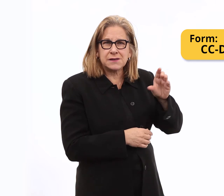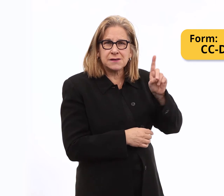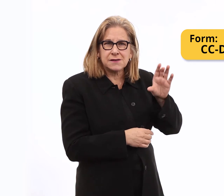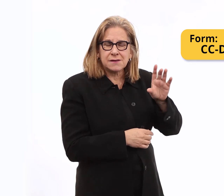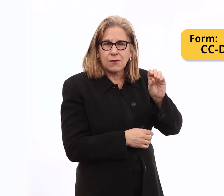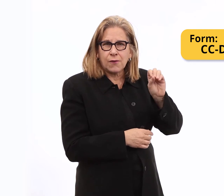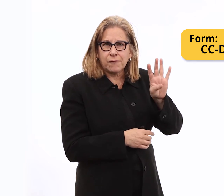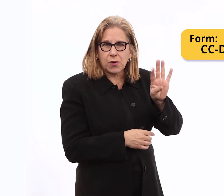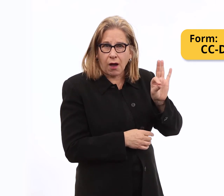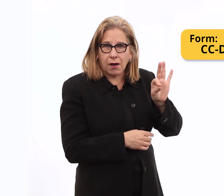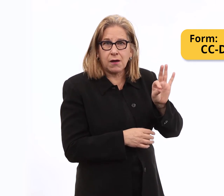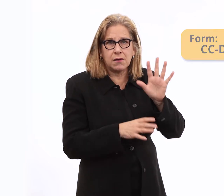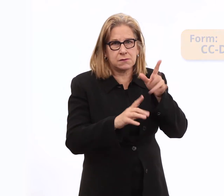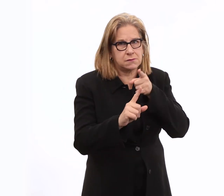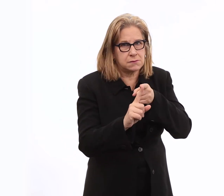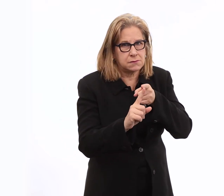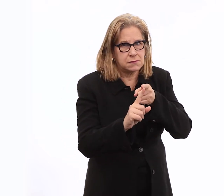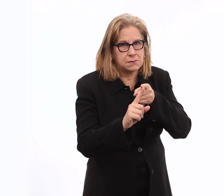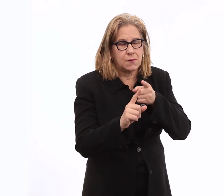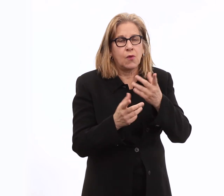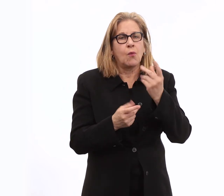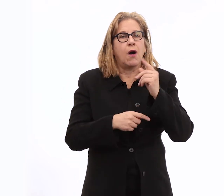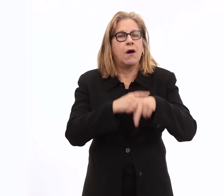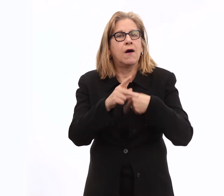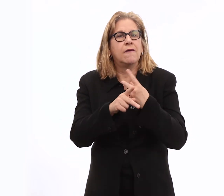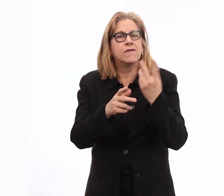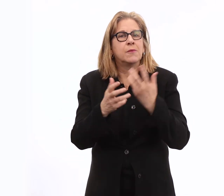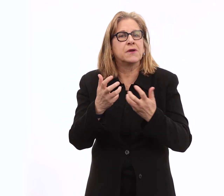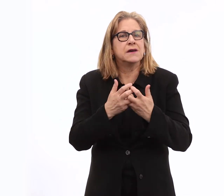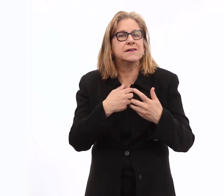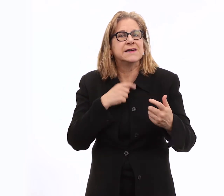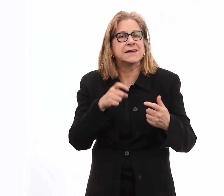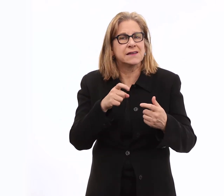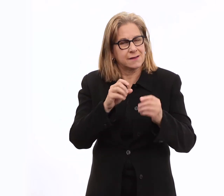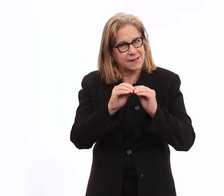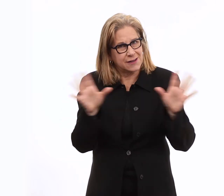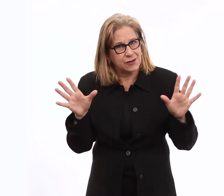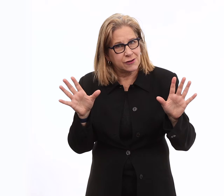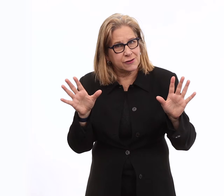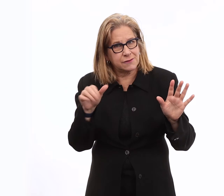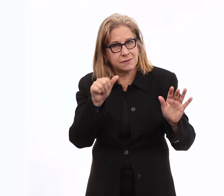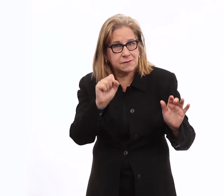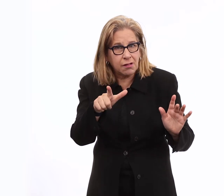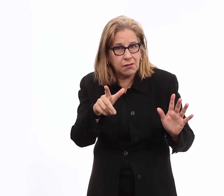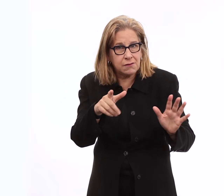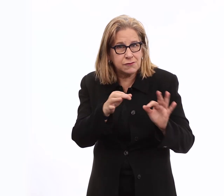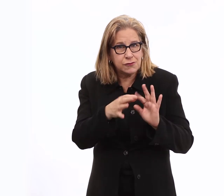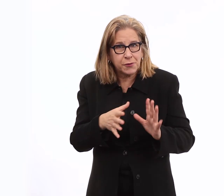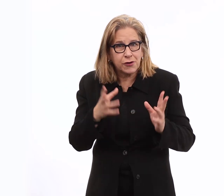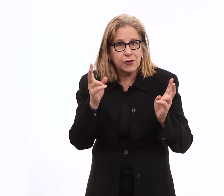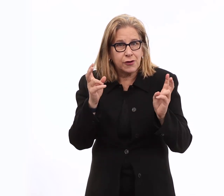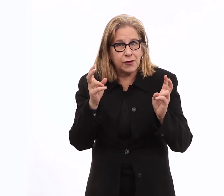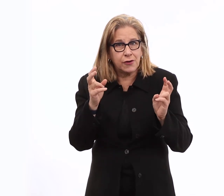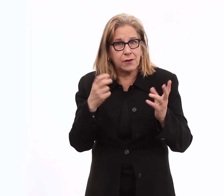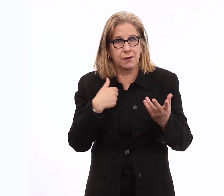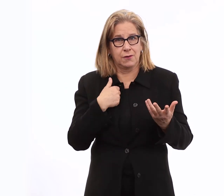When completing the form, be specific about what kind of accommodation you need. For instance, specify on the form if you are requesting